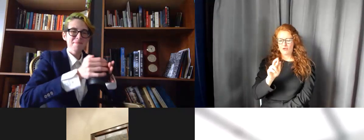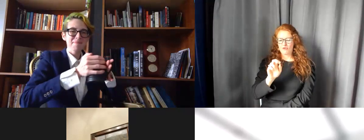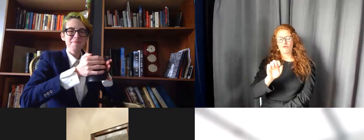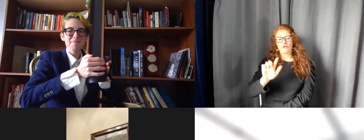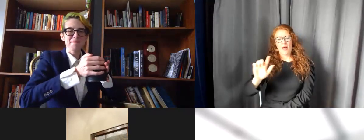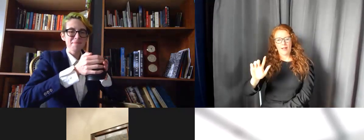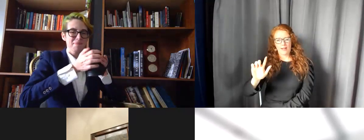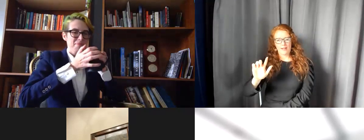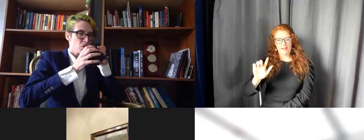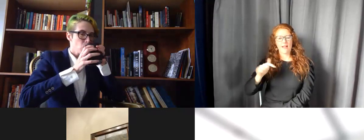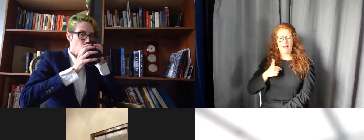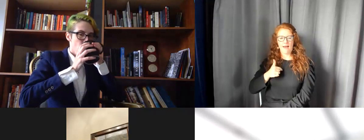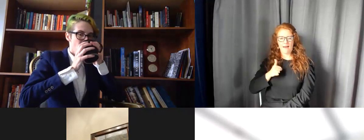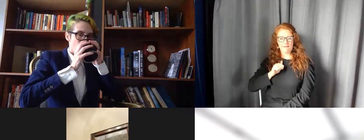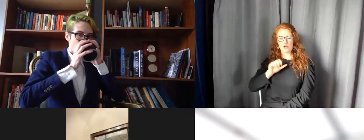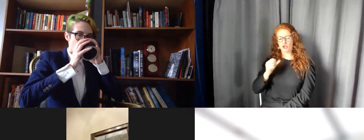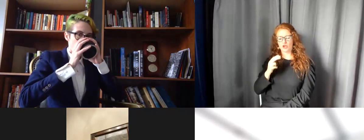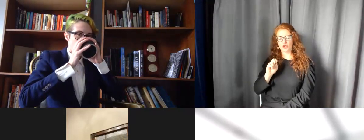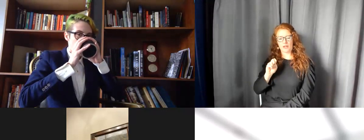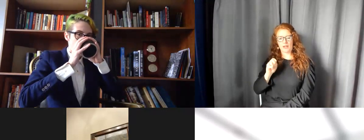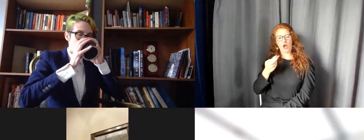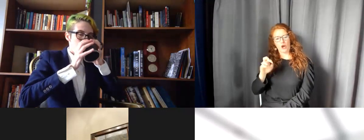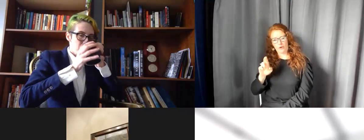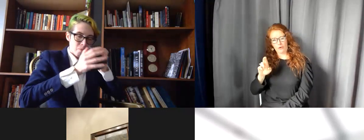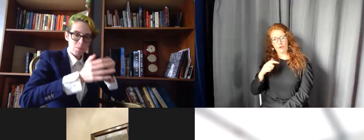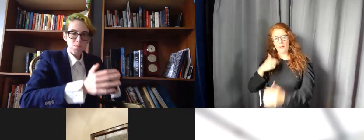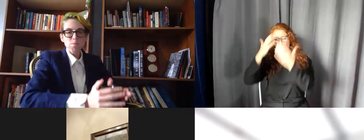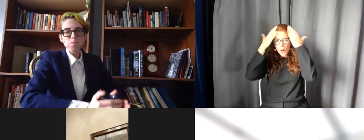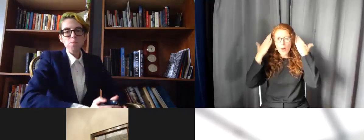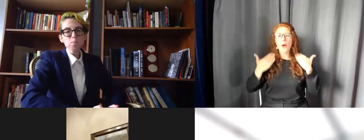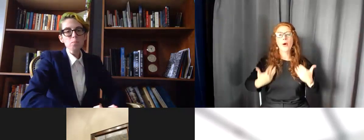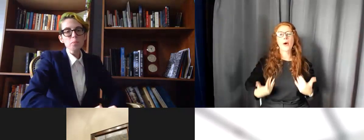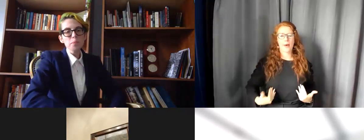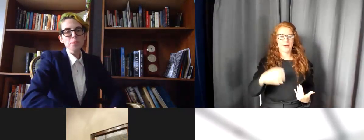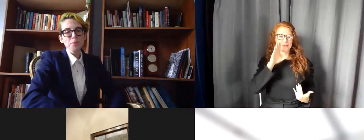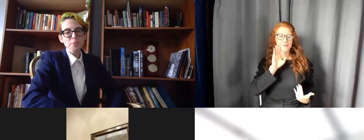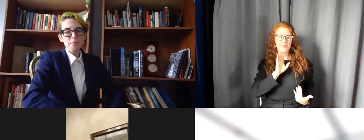I have long dark brown hair, and I am a Caucasian female.